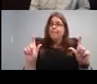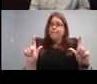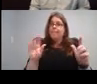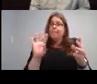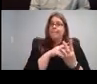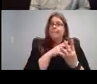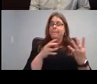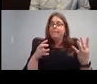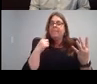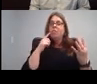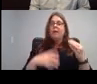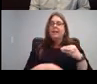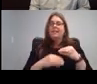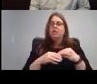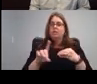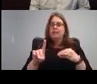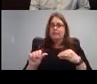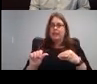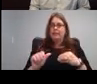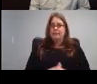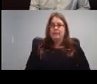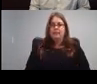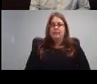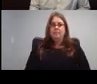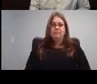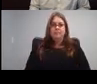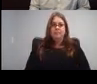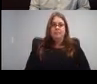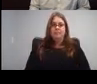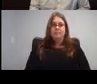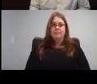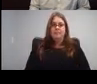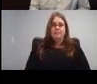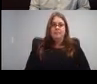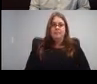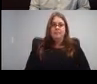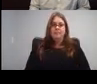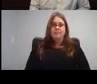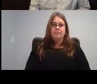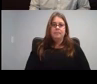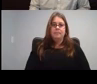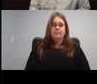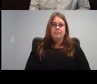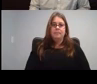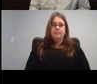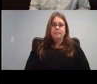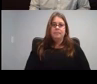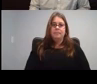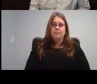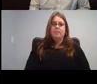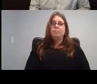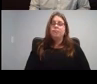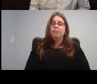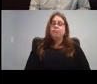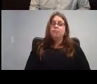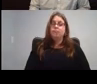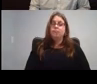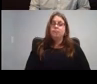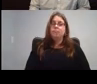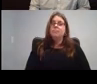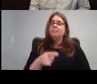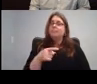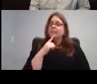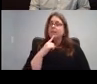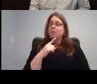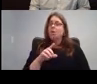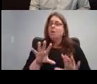This is just a set of symbols that are visual support that